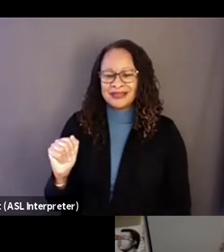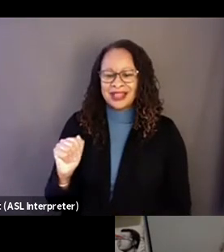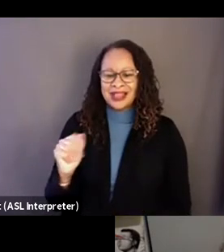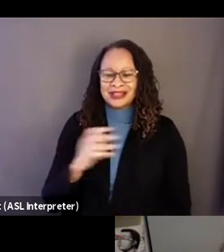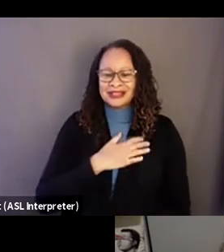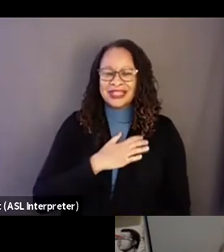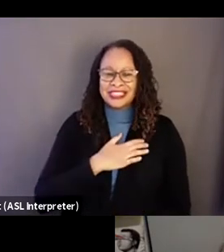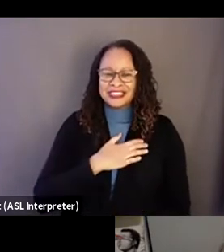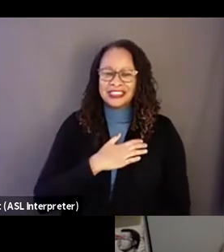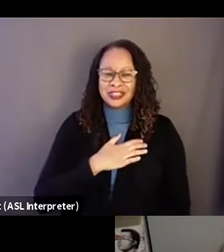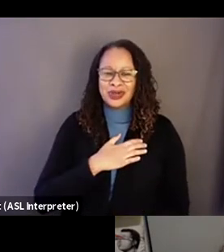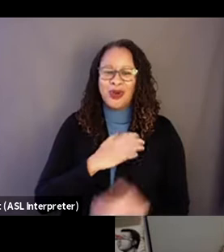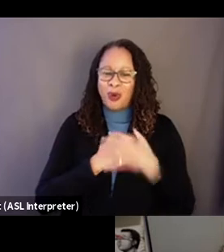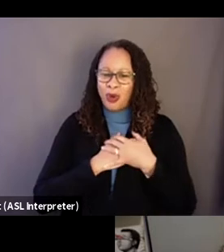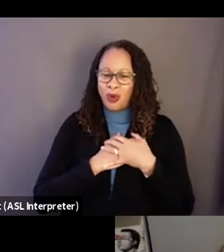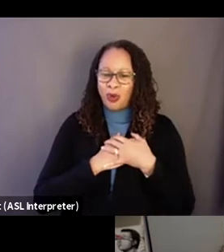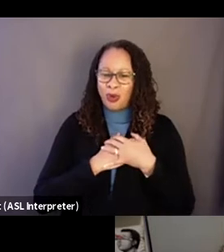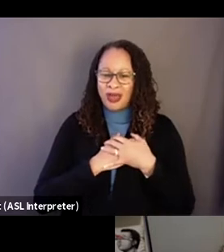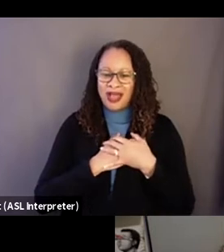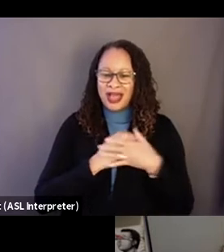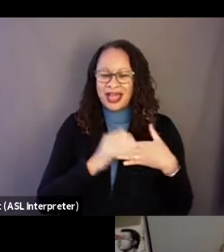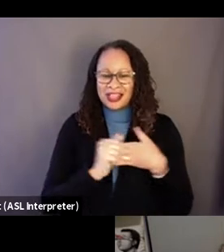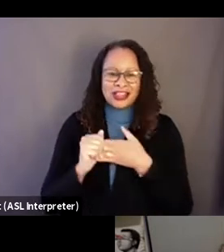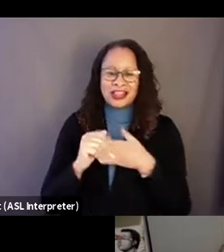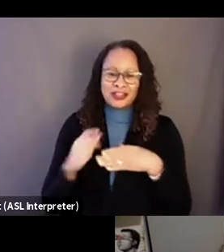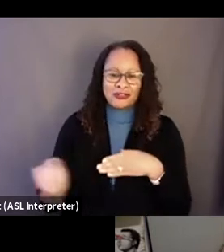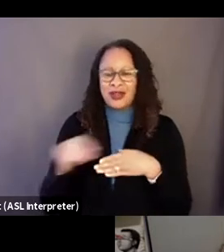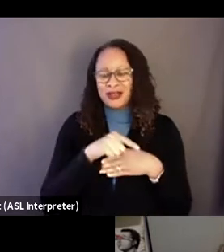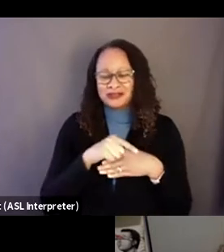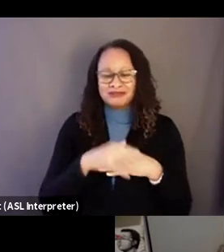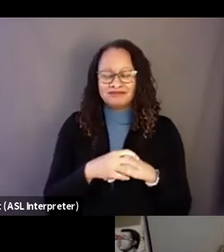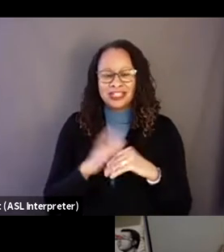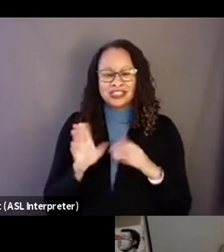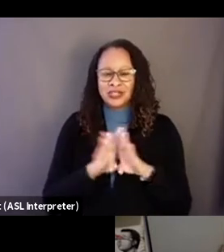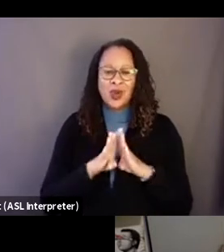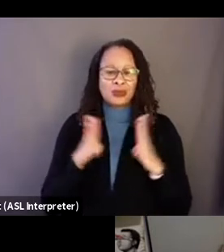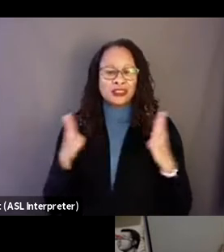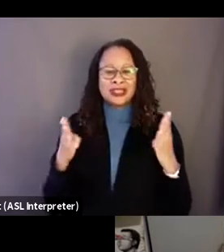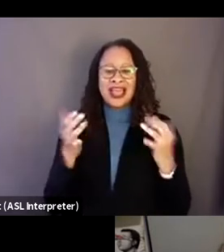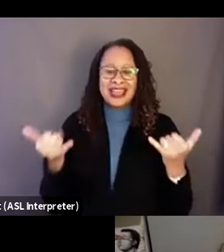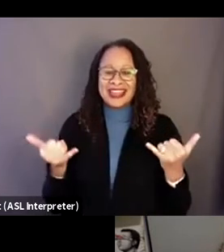Hold here on my chest and lead her around. And she just opened up and now she's my little regulator.